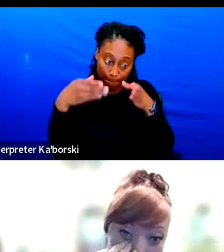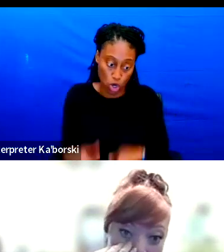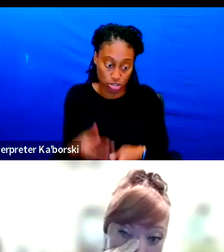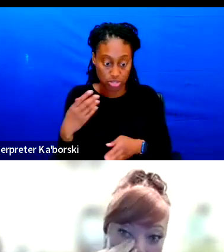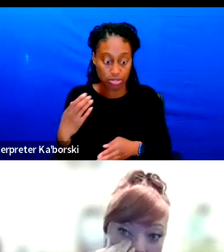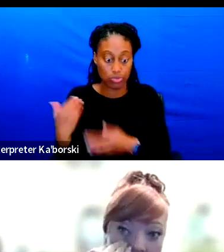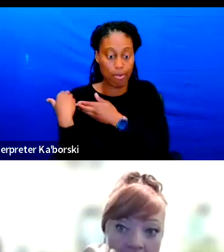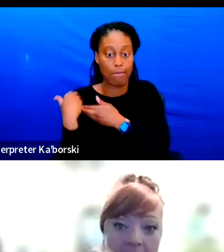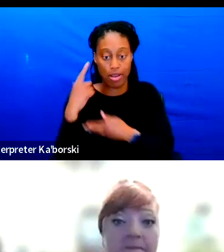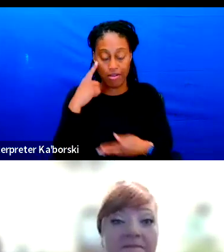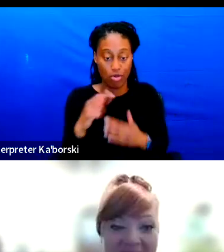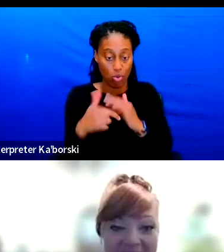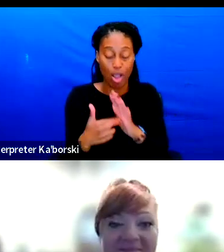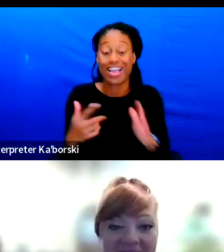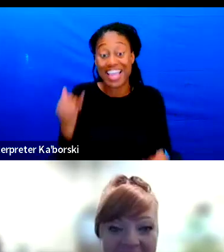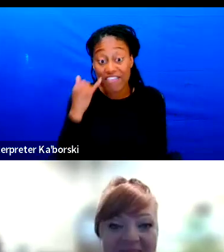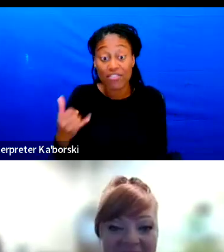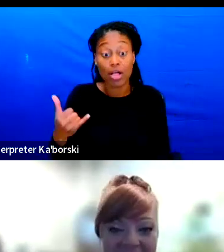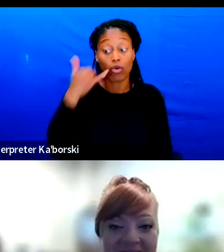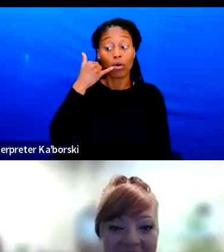Jenise Brassell: that's you. You do the iron R, so